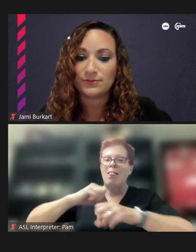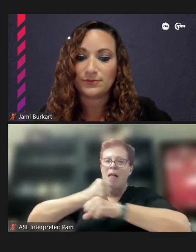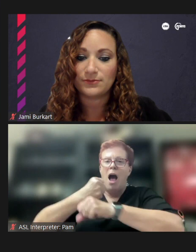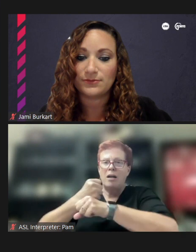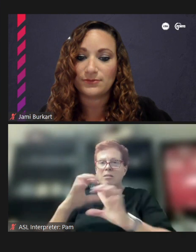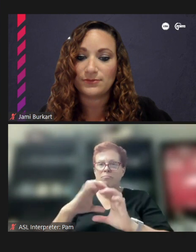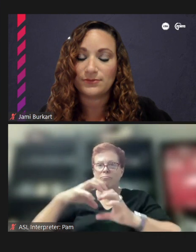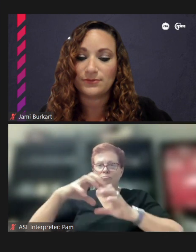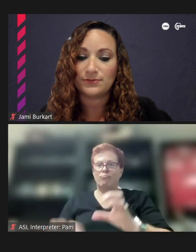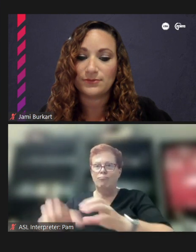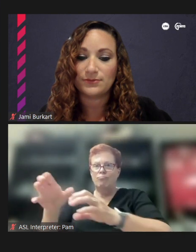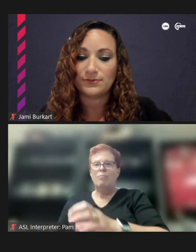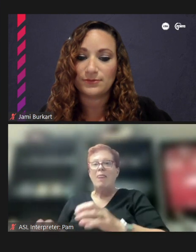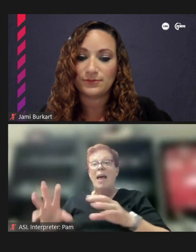on the sidewalks that incorporate the Uptown branding,